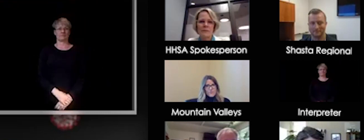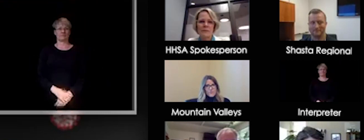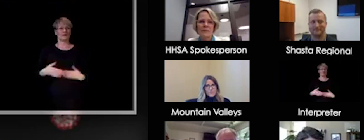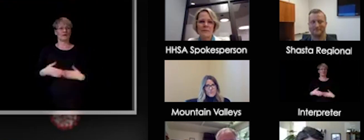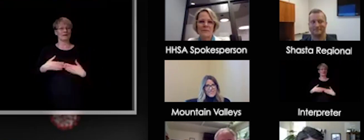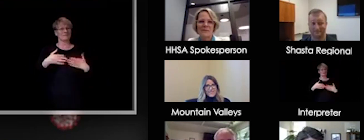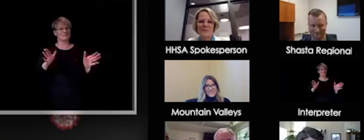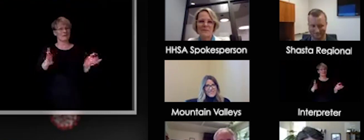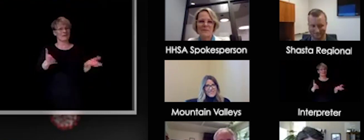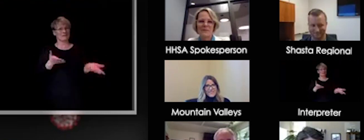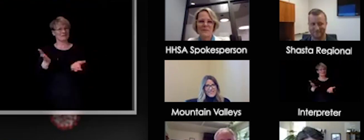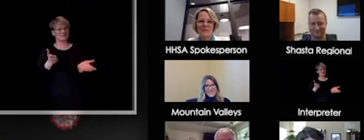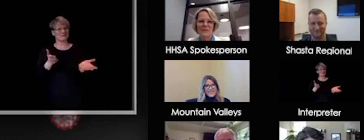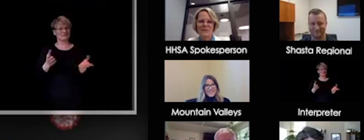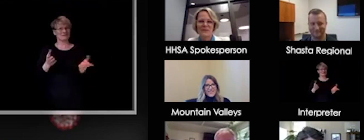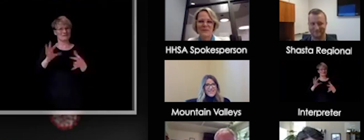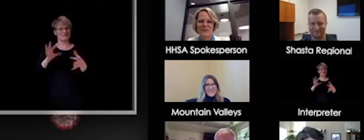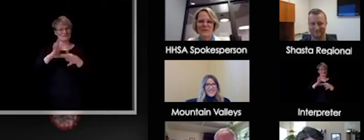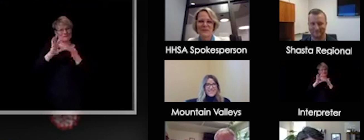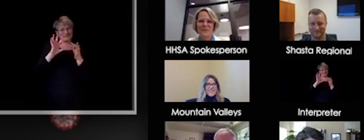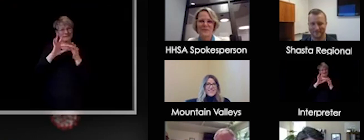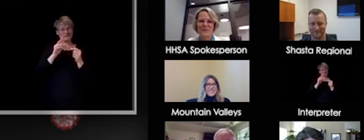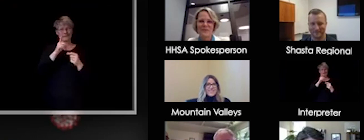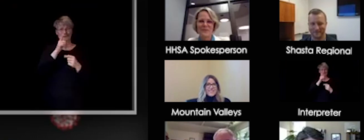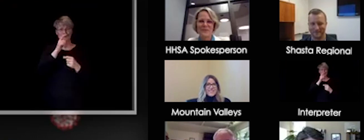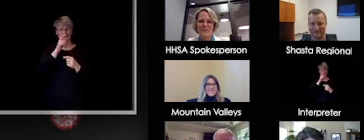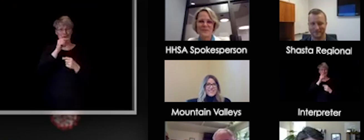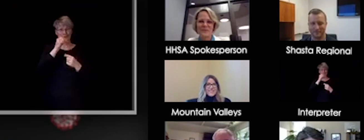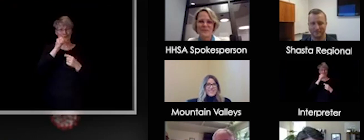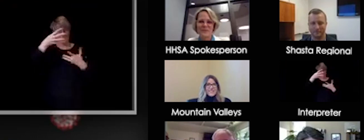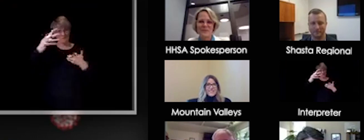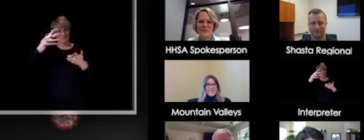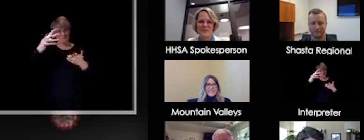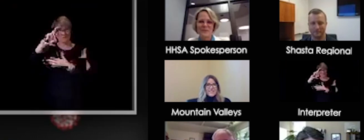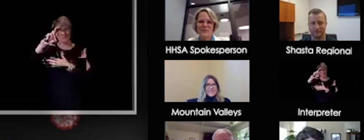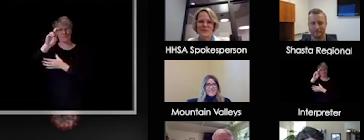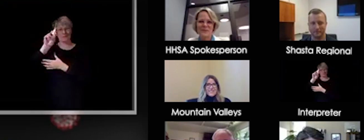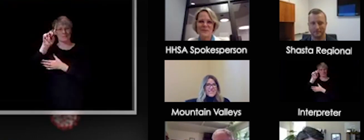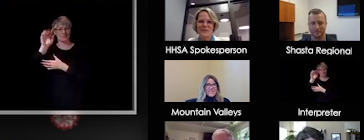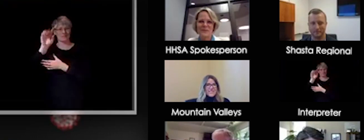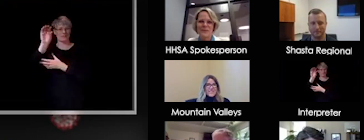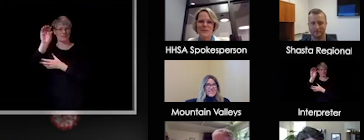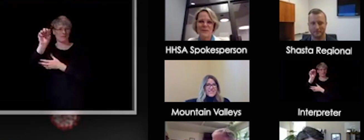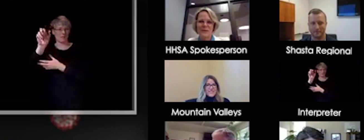Mercy Medical Center Redding. Thank you very much for that important message. Alright,